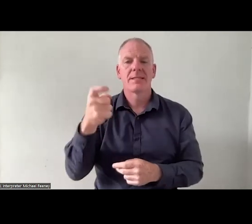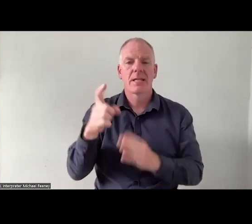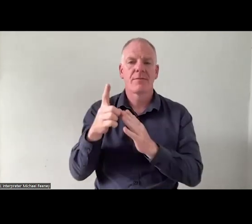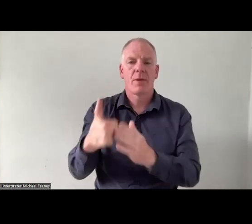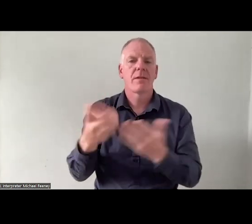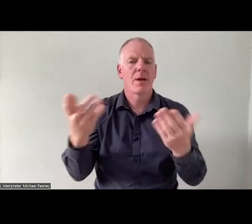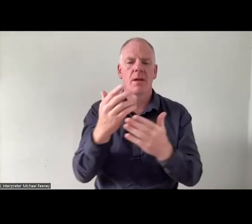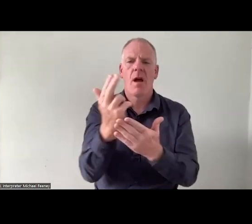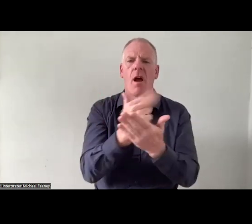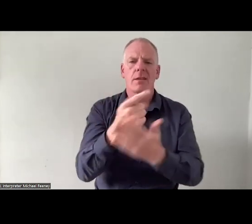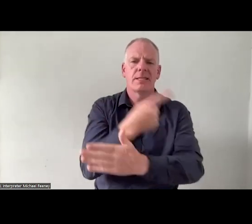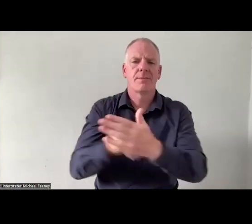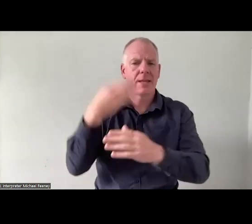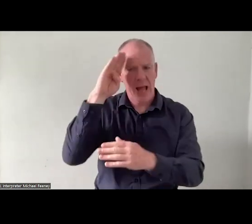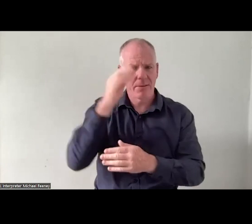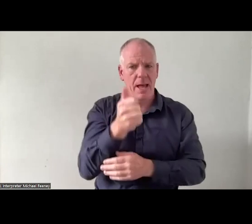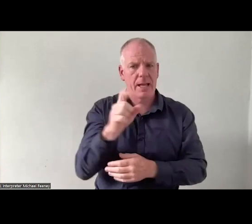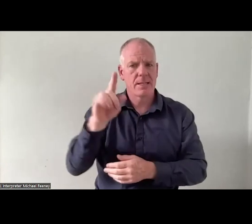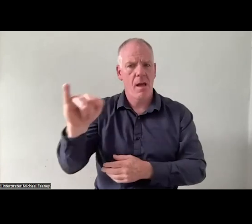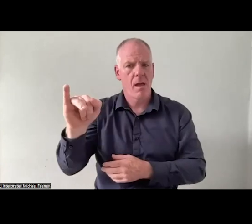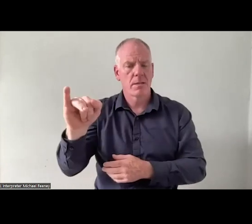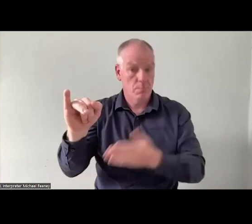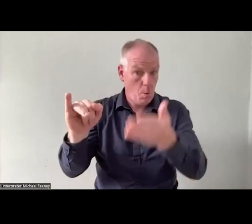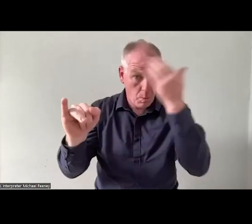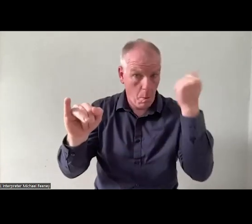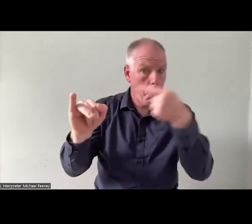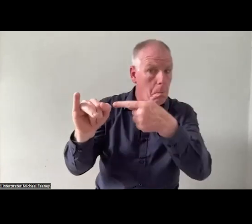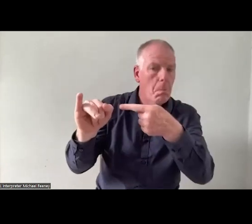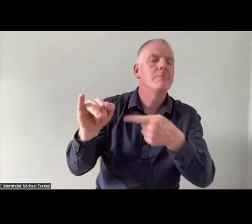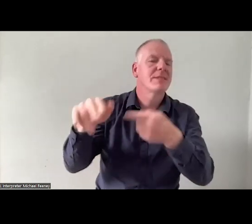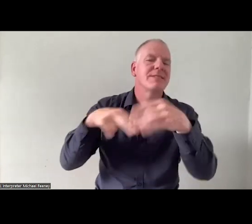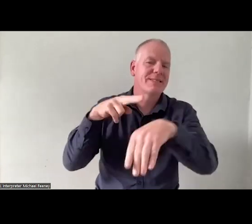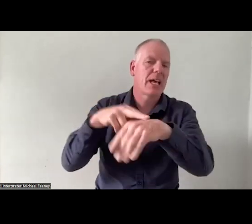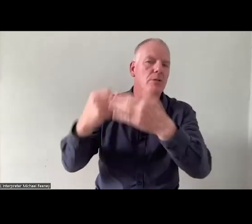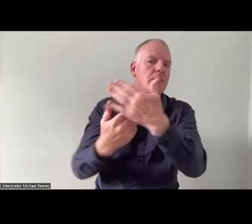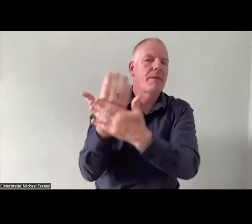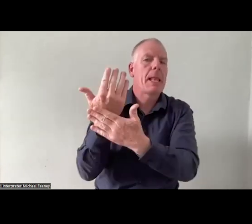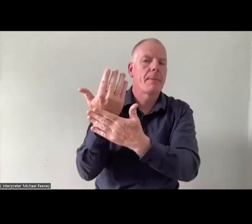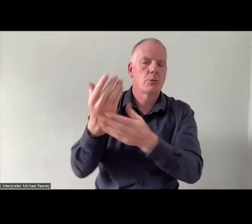Arts & Disability Ireland, for those of you who don't know, is the national development and resource organisation